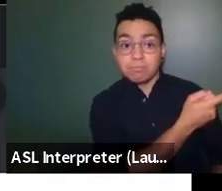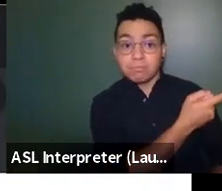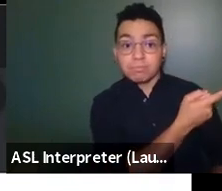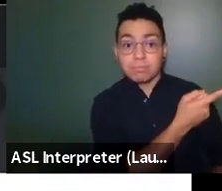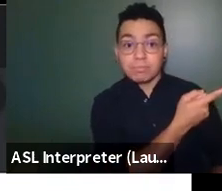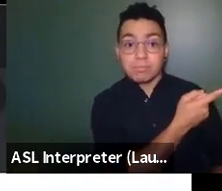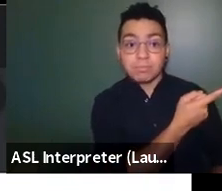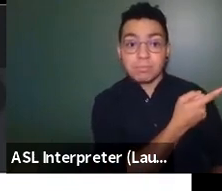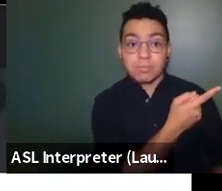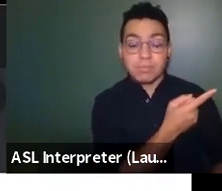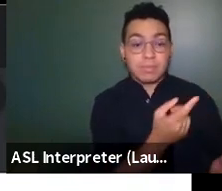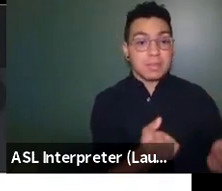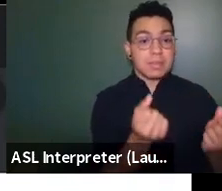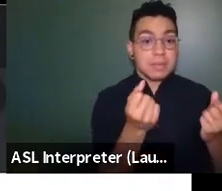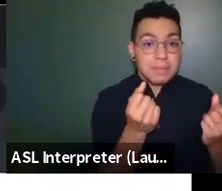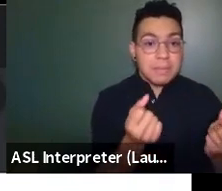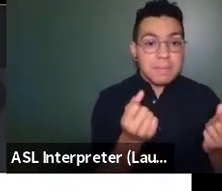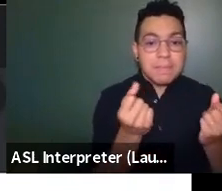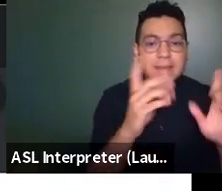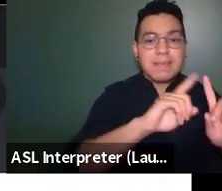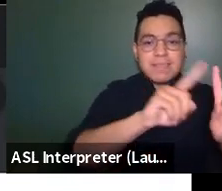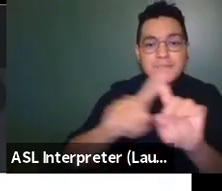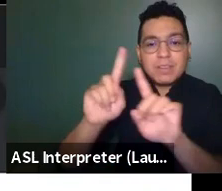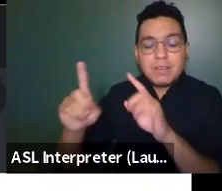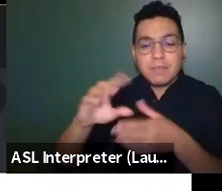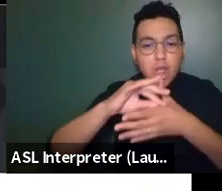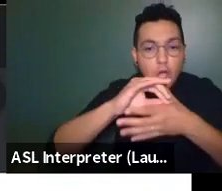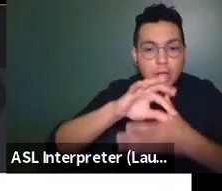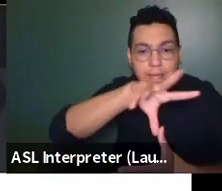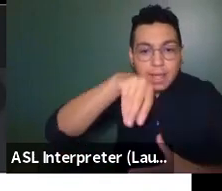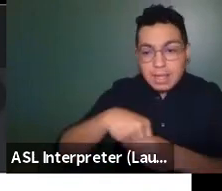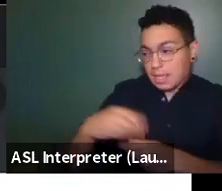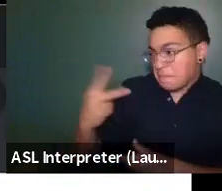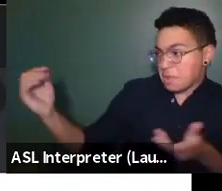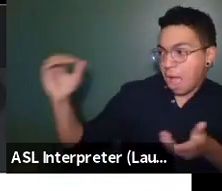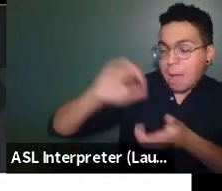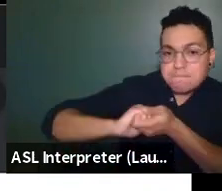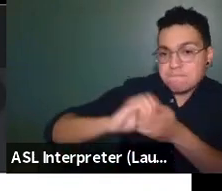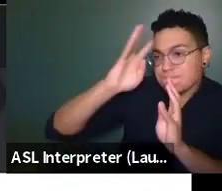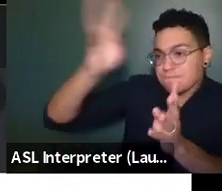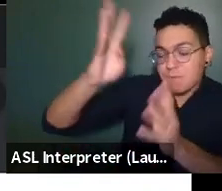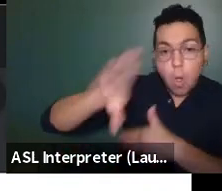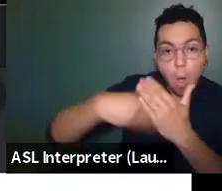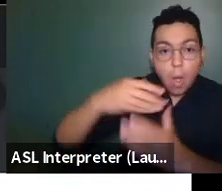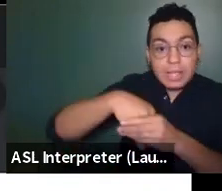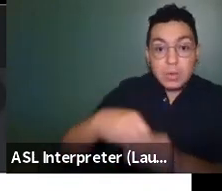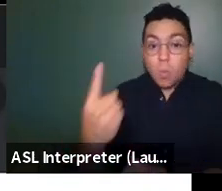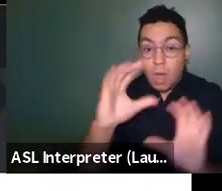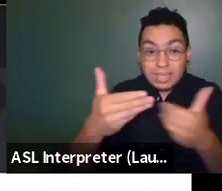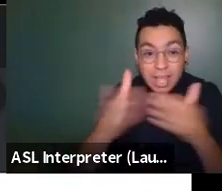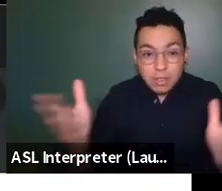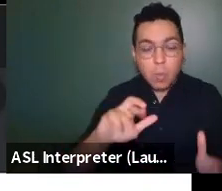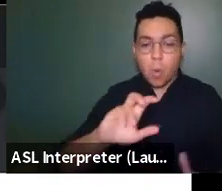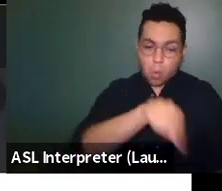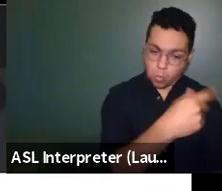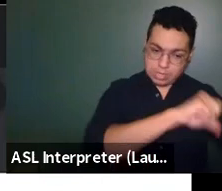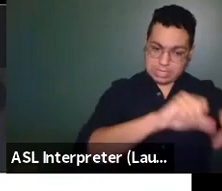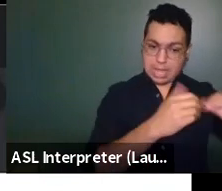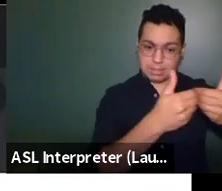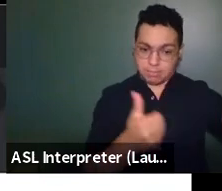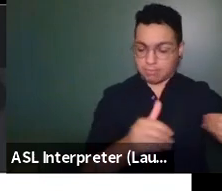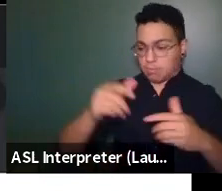ESD 101 - Jeff Crawford: a multiple content course? Could we like join together and maybe reinvent so all of us could be in one class? Or does it have to be only science? And only whatever.